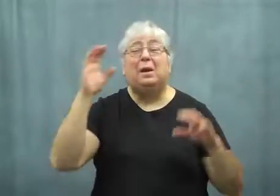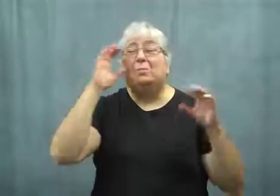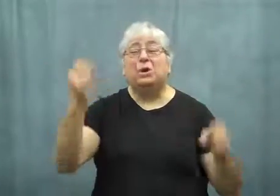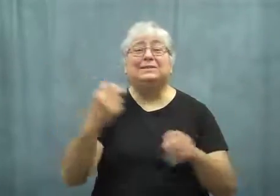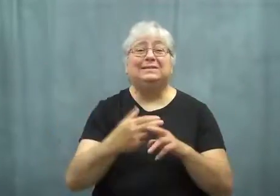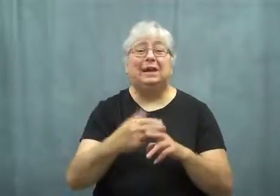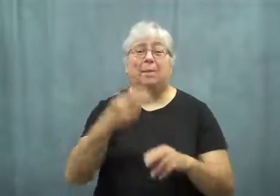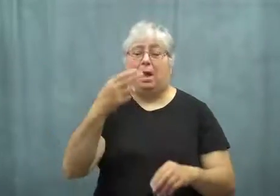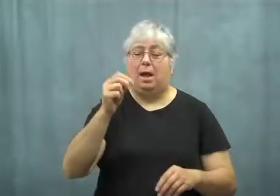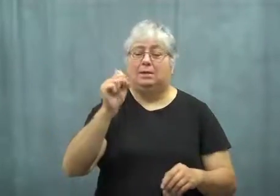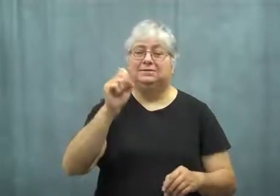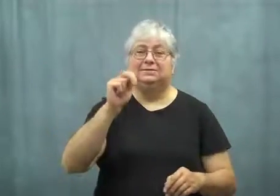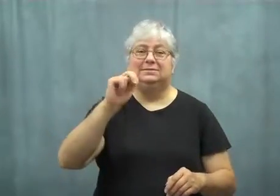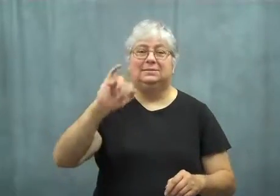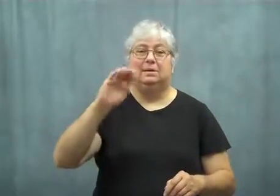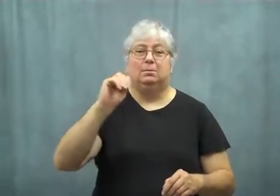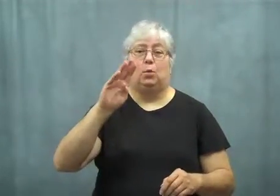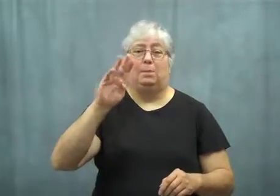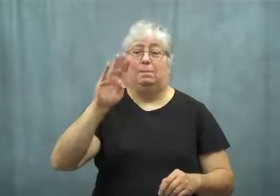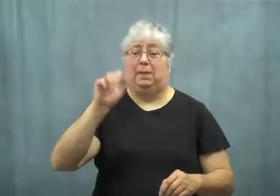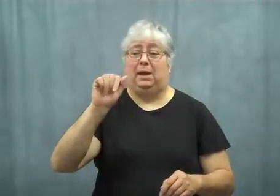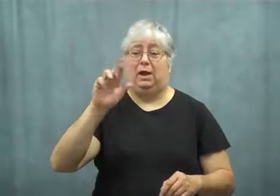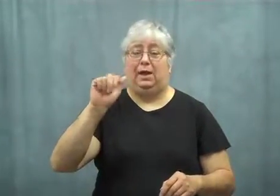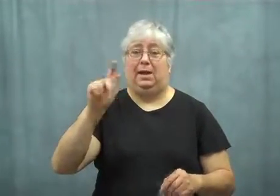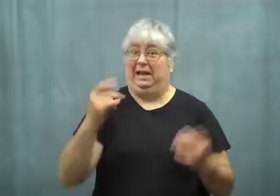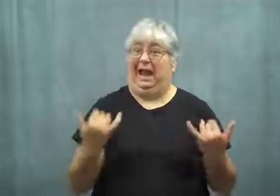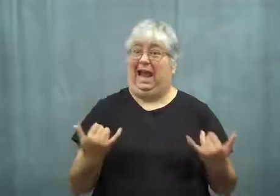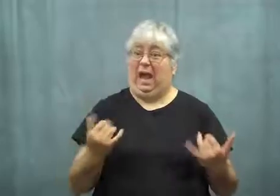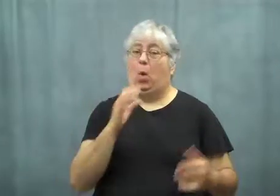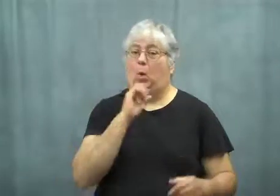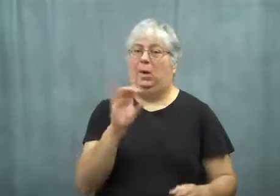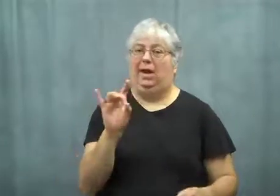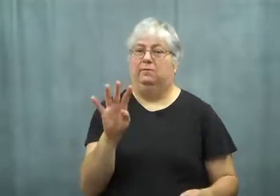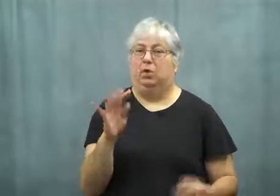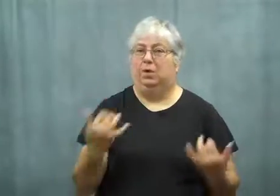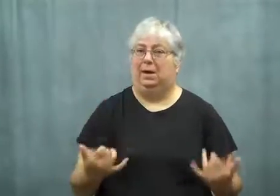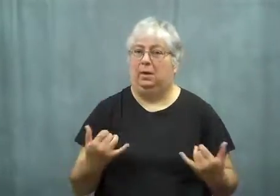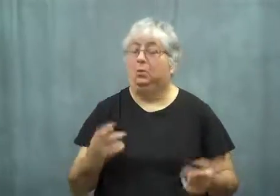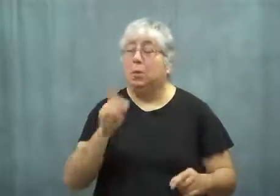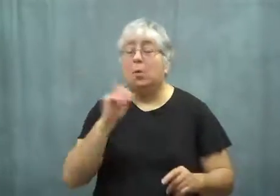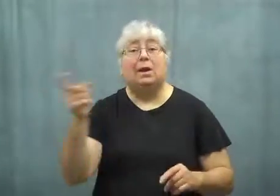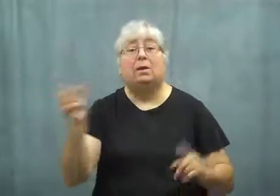President Hosni Mubarak, who is now 84 years old,